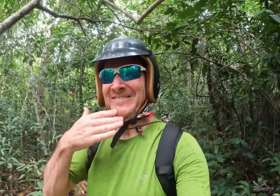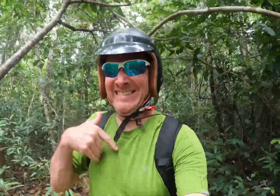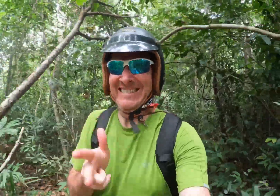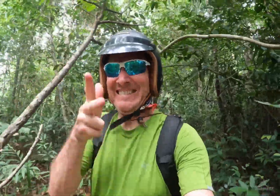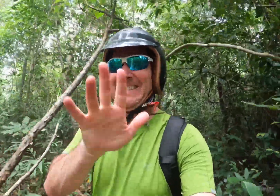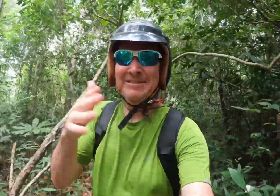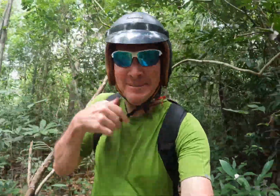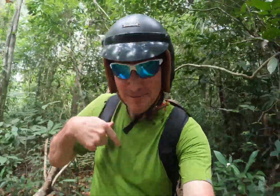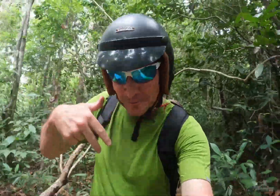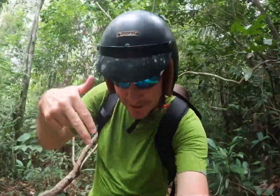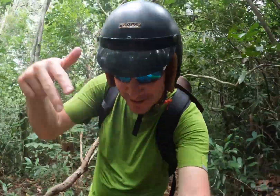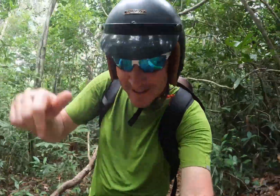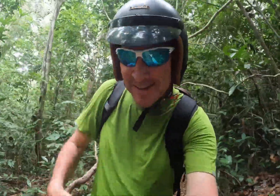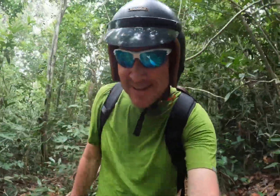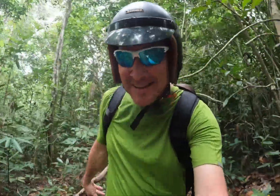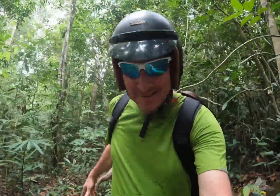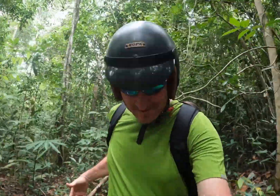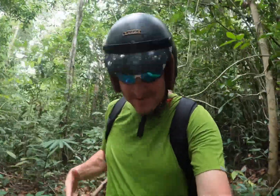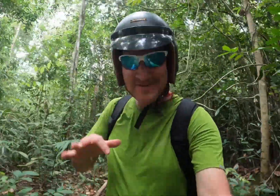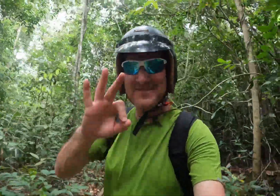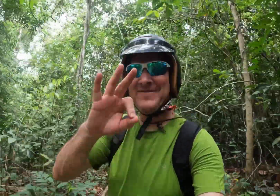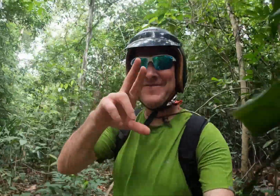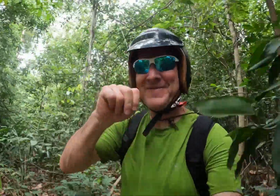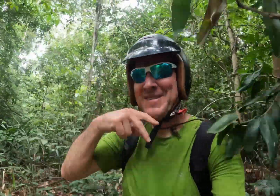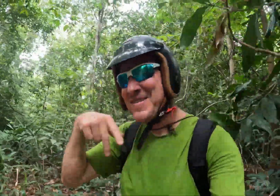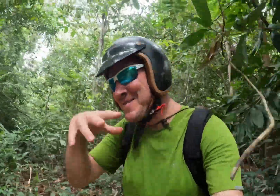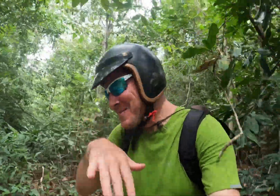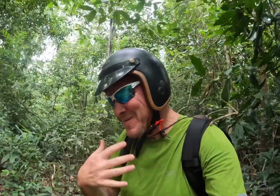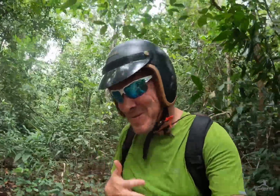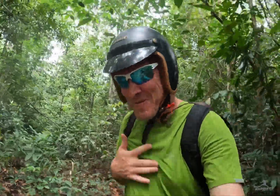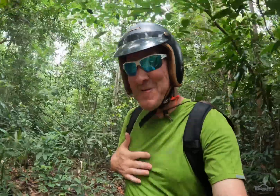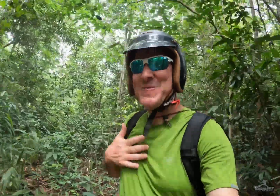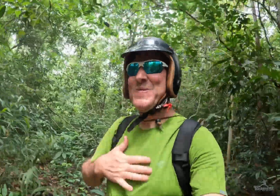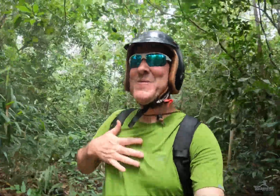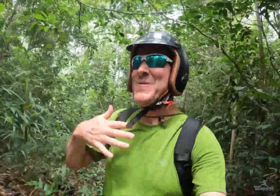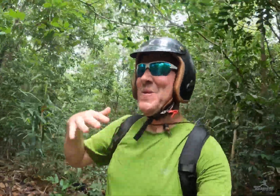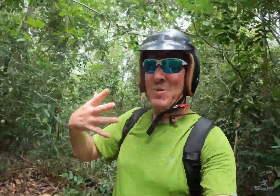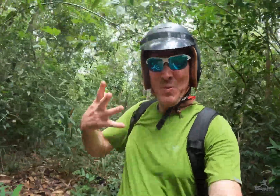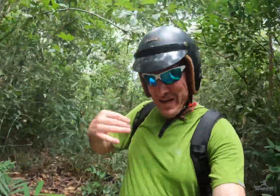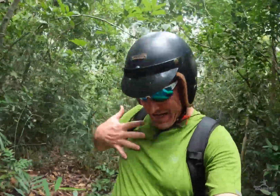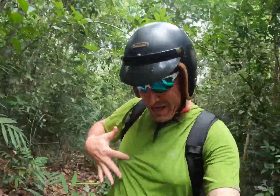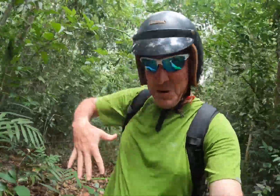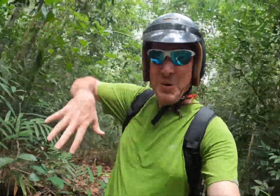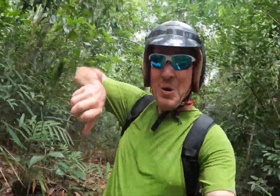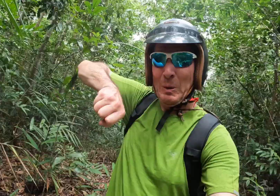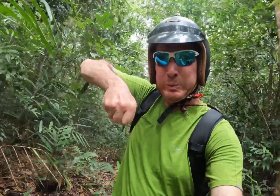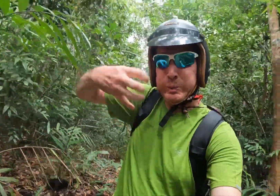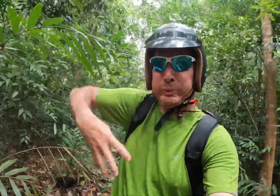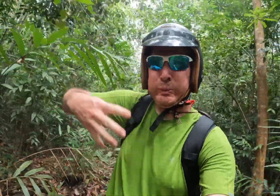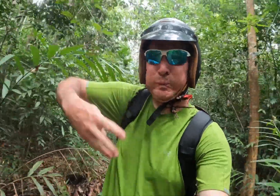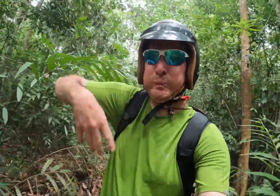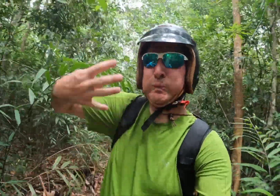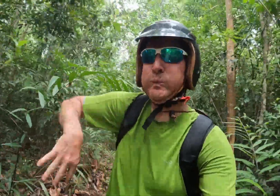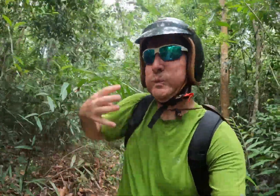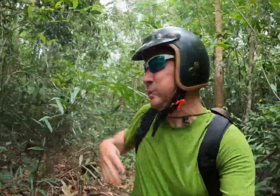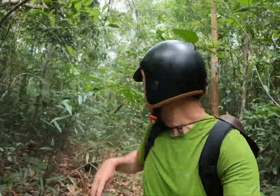Instead of the bike, I’m walking through. This has been a lot of fun, I’ve enjoyed it. My shirt is sopping wet